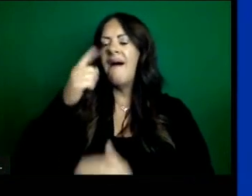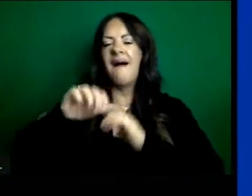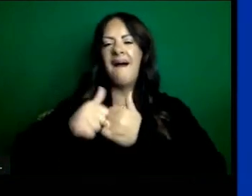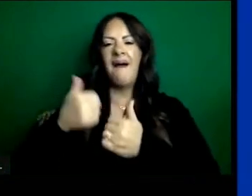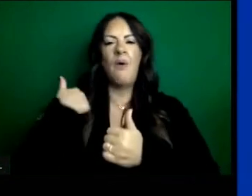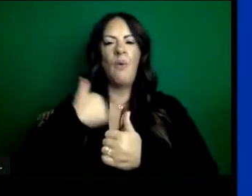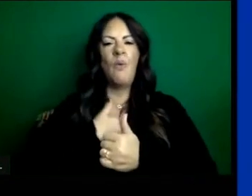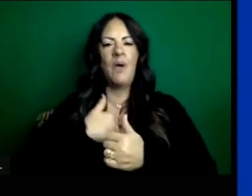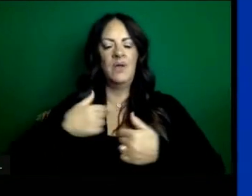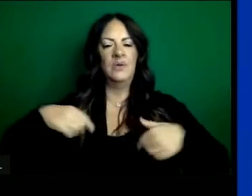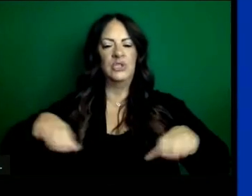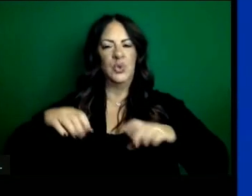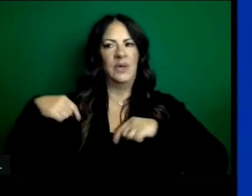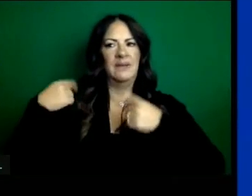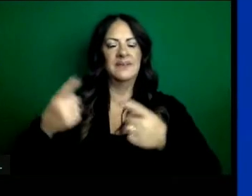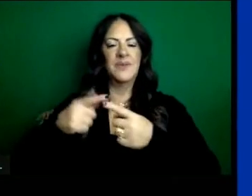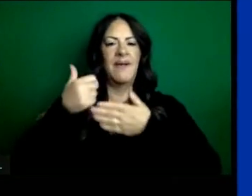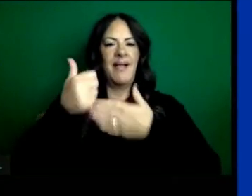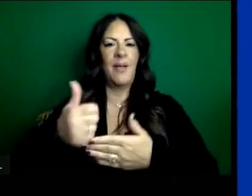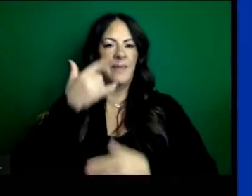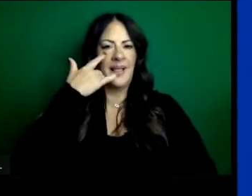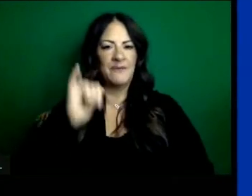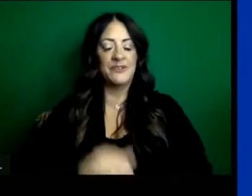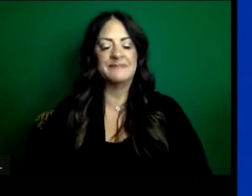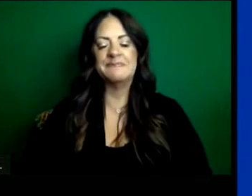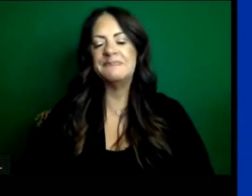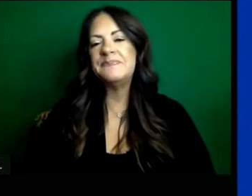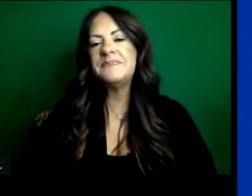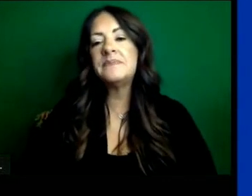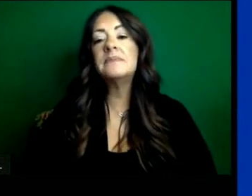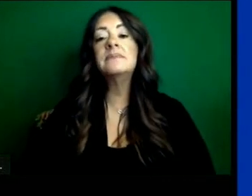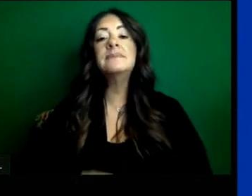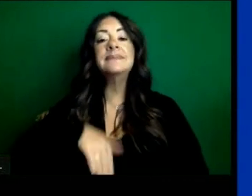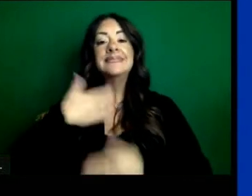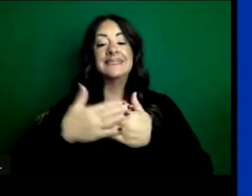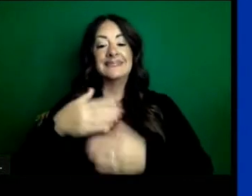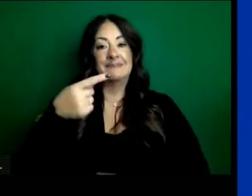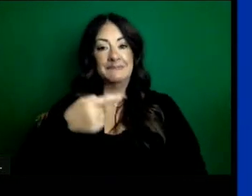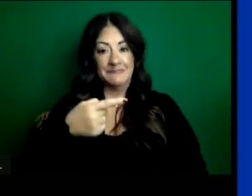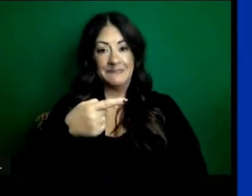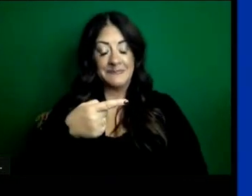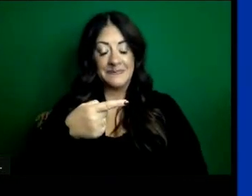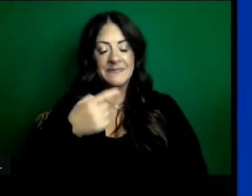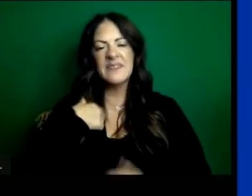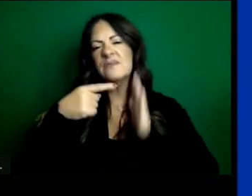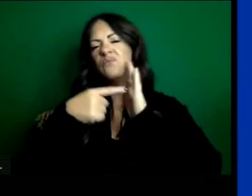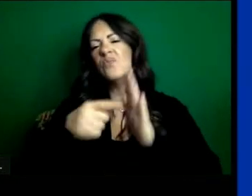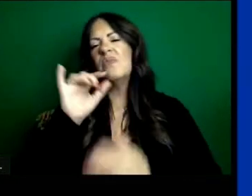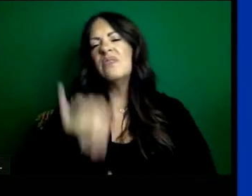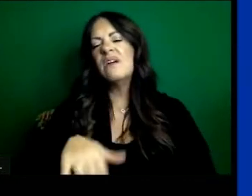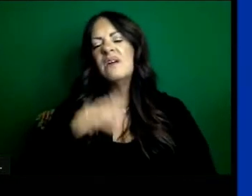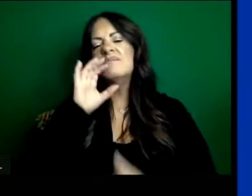WILL KEEP YOU UPDATED ON HOW THIS TOOL CAN HELP US IN OUR EFFORTS ACROSS THE STATE. NEXT SLIDE.